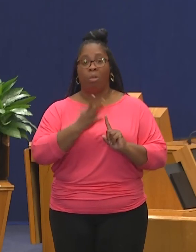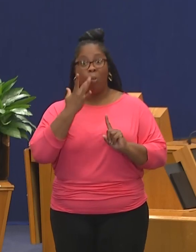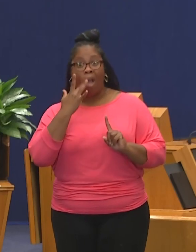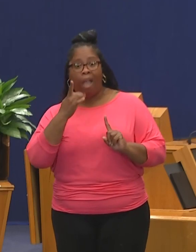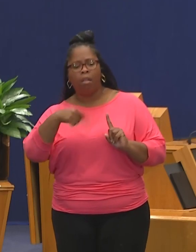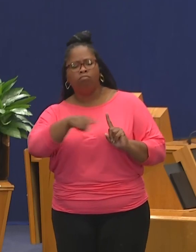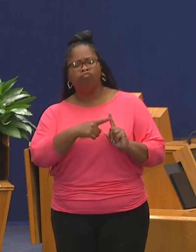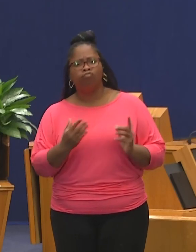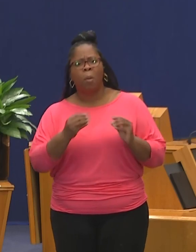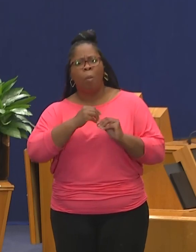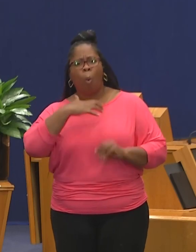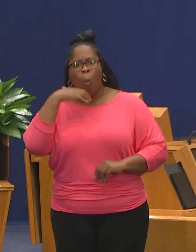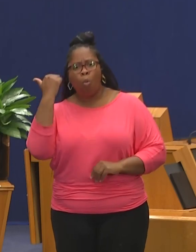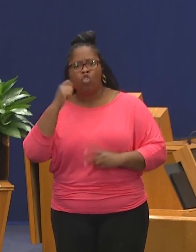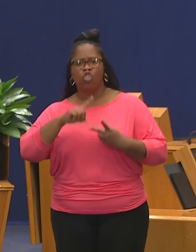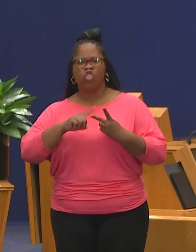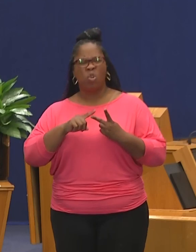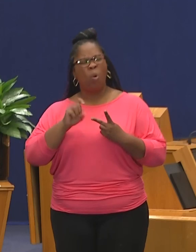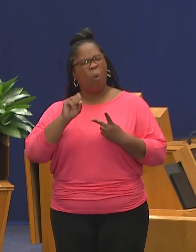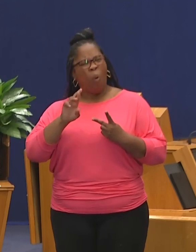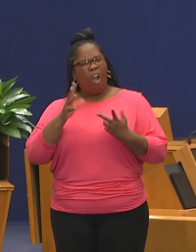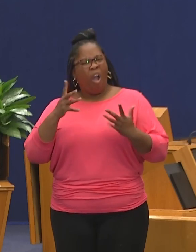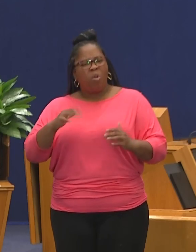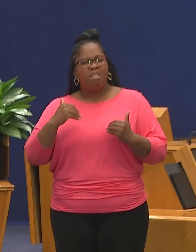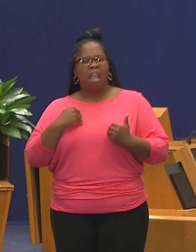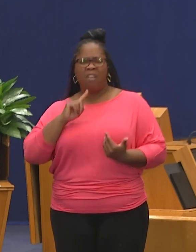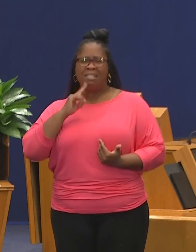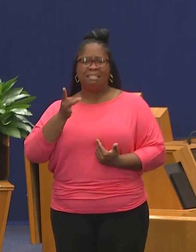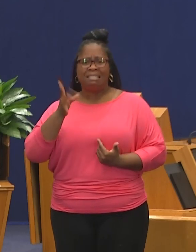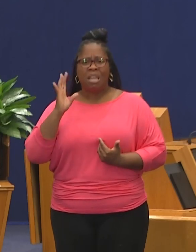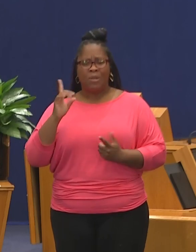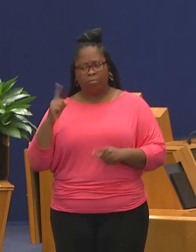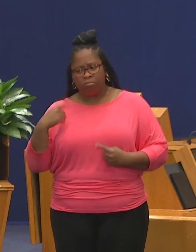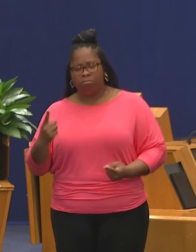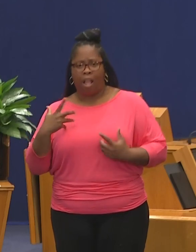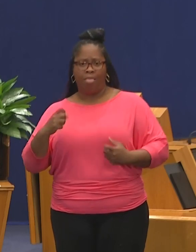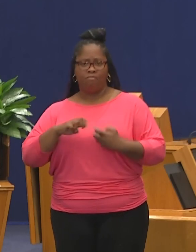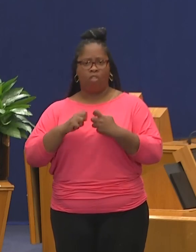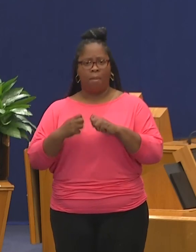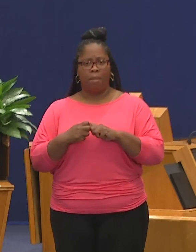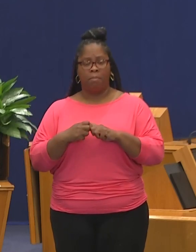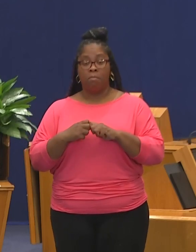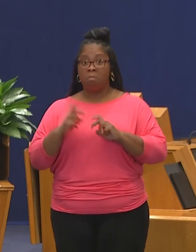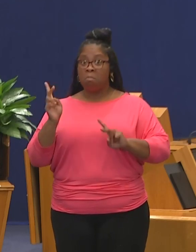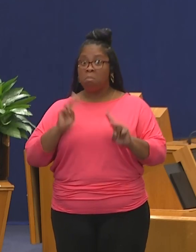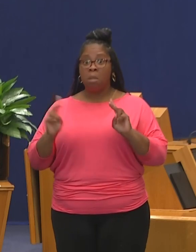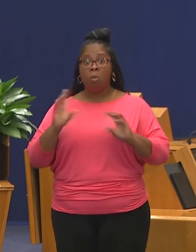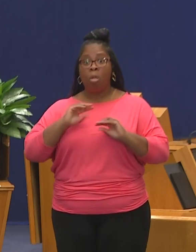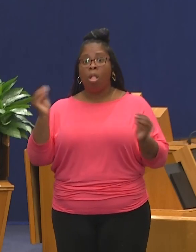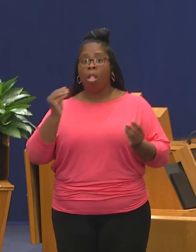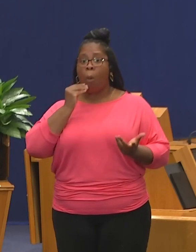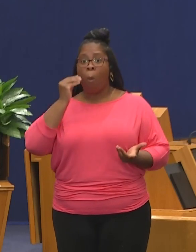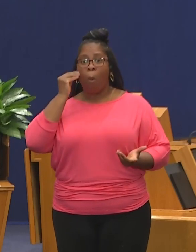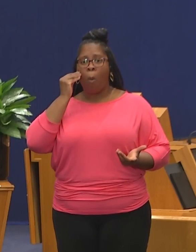VIRUS BECAUSE MANY ARE OLDER AND HAVE SERIOUS UNDERLYING HEALTH CONDITIONS.